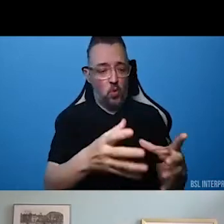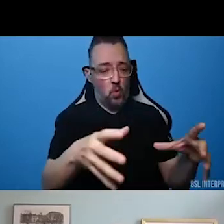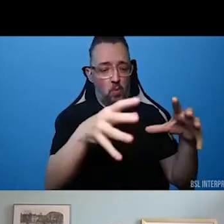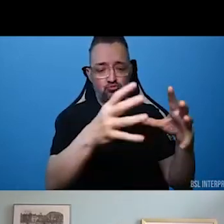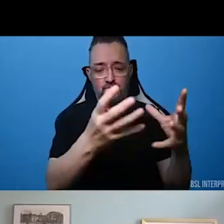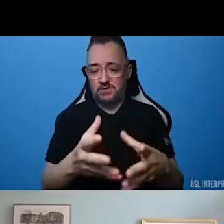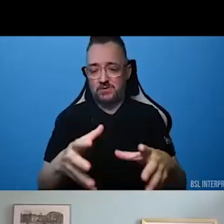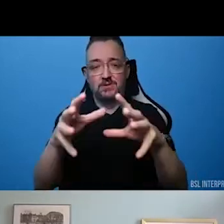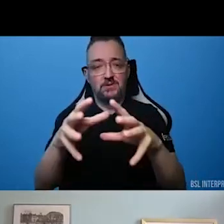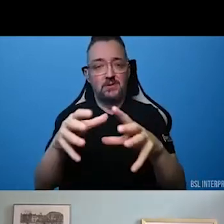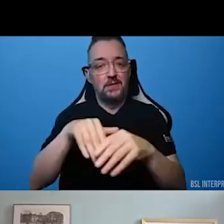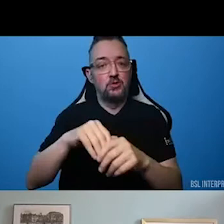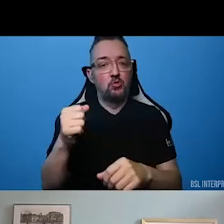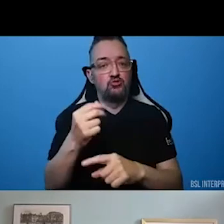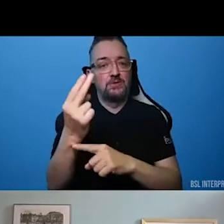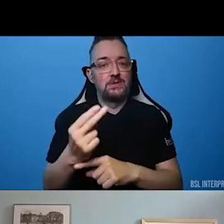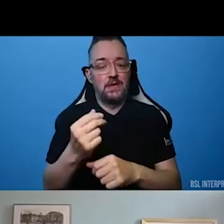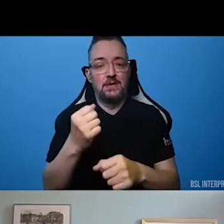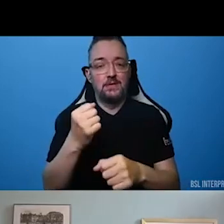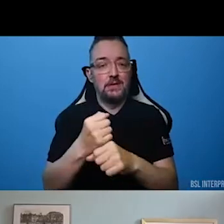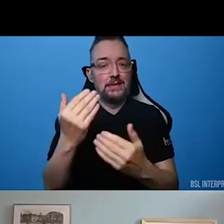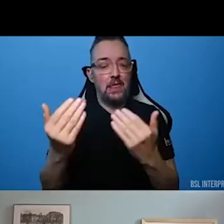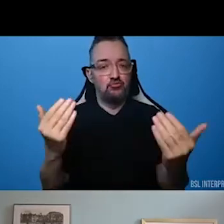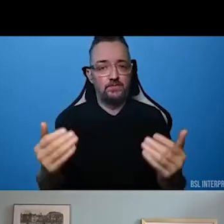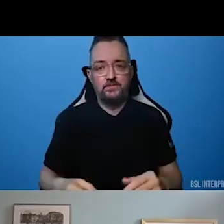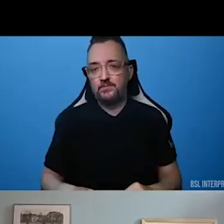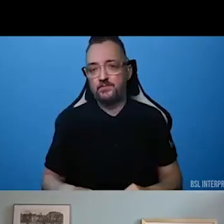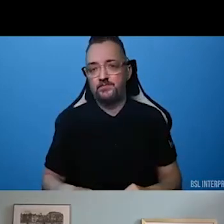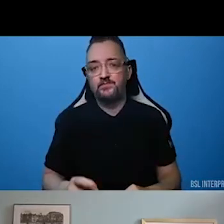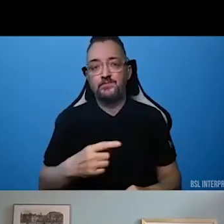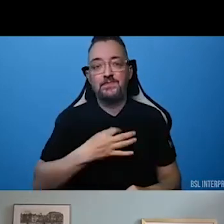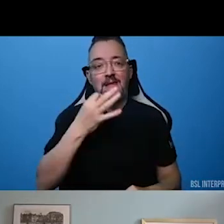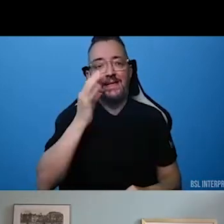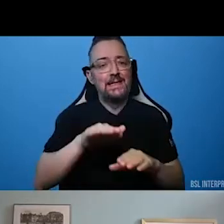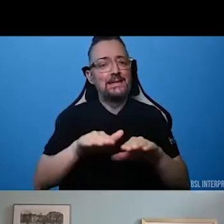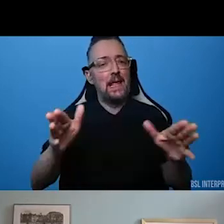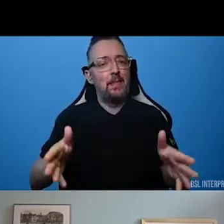in the Scottish Design Gallery. I find tea tables really intriguing because